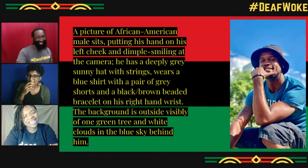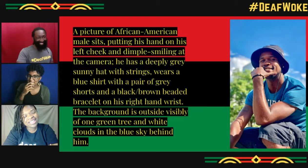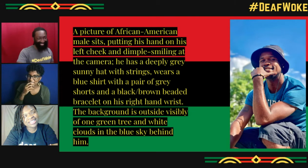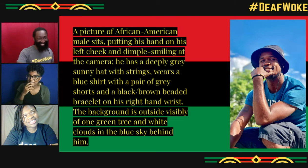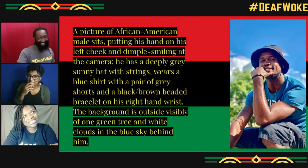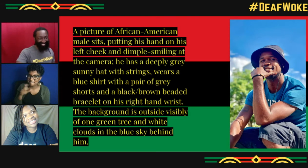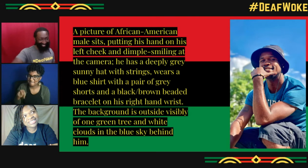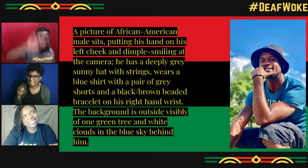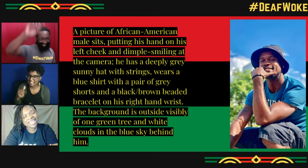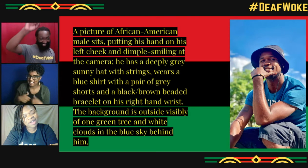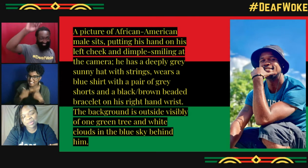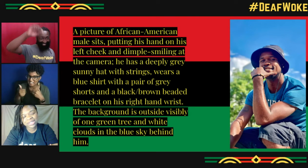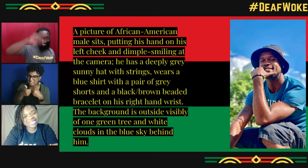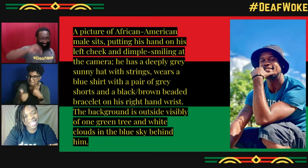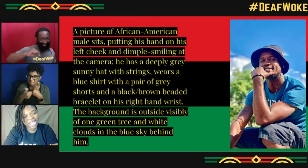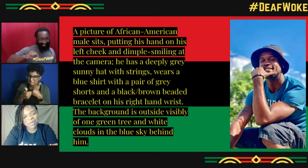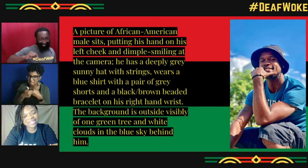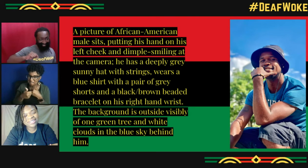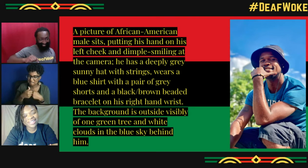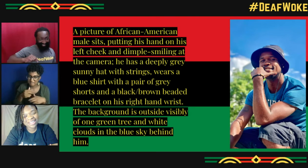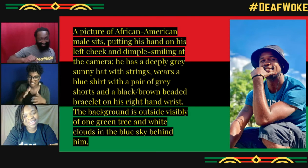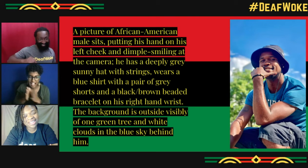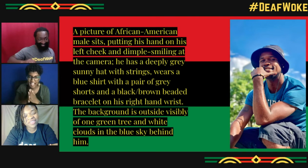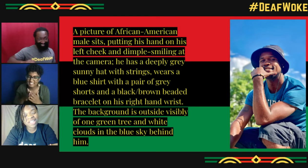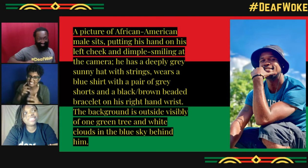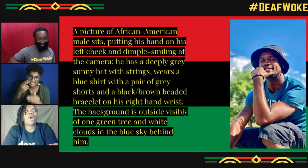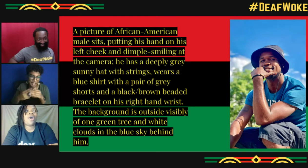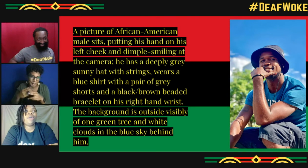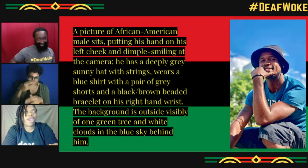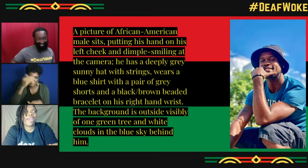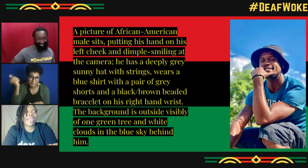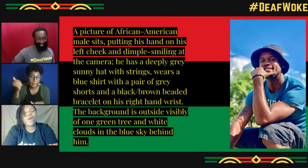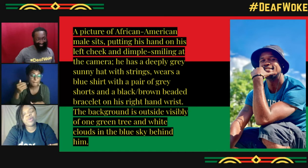Yeah, I can't remember his name but if I saw him right now,